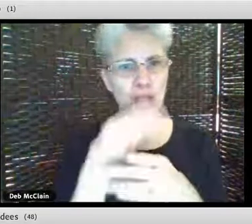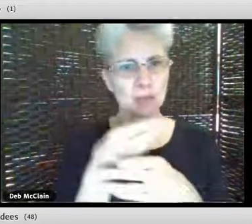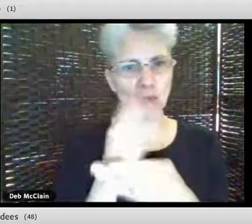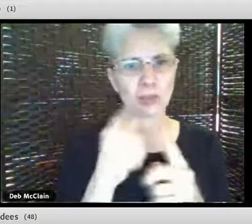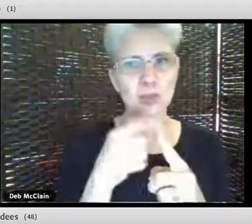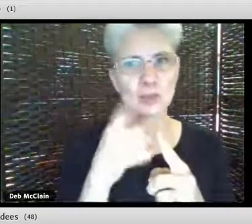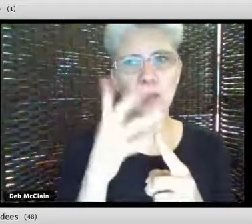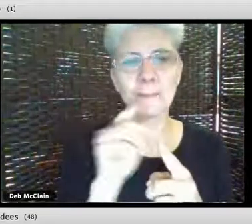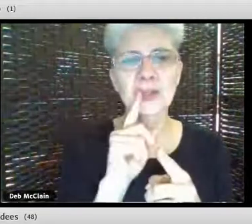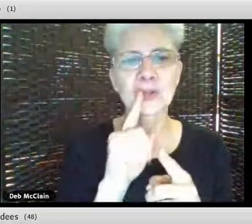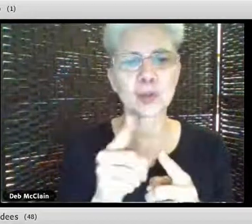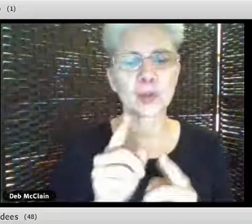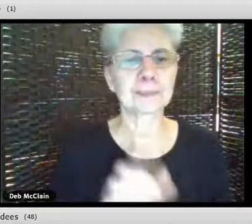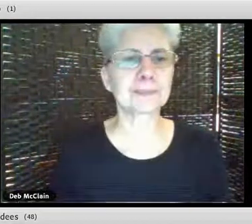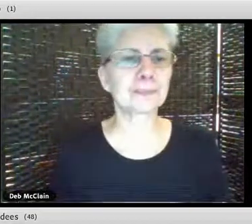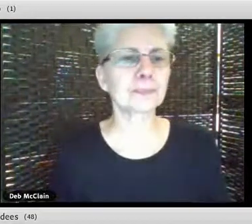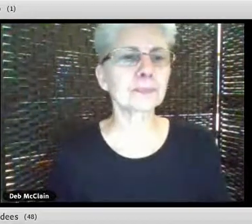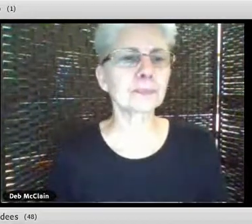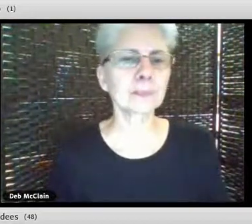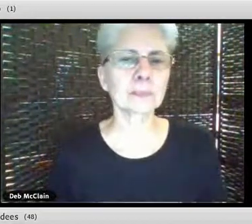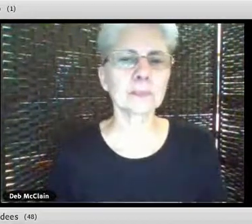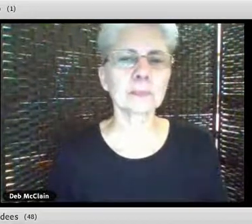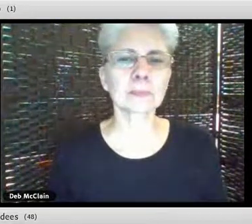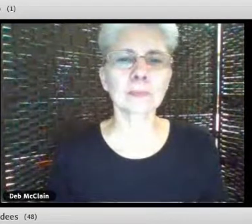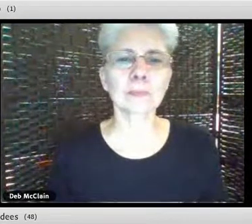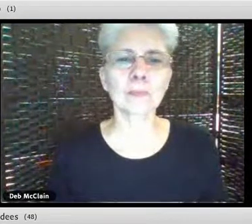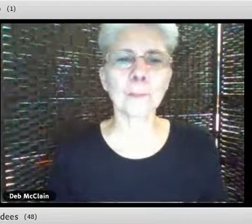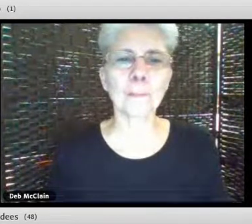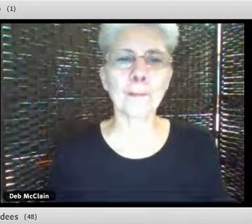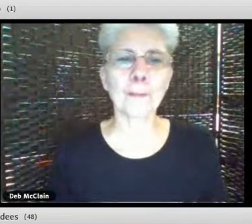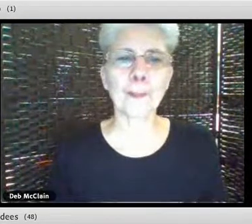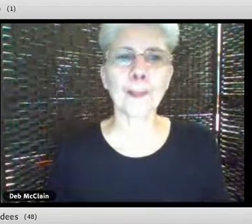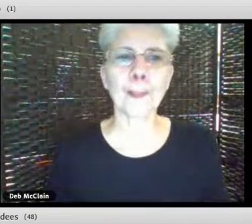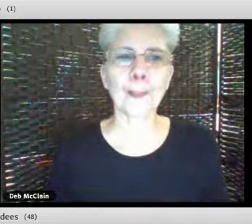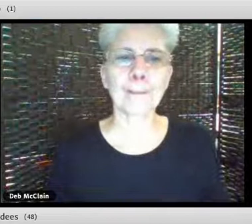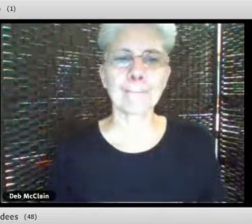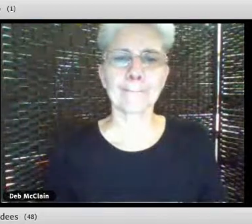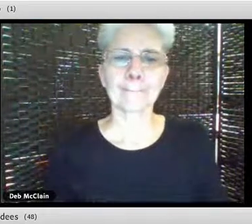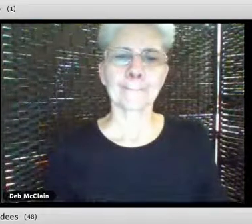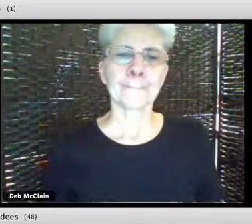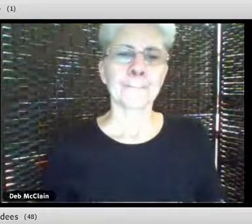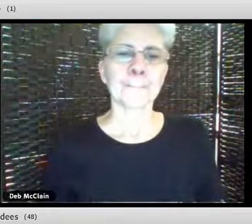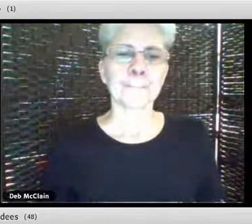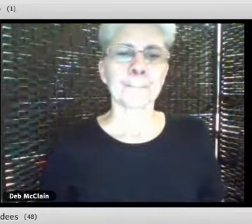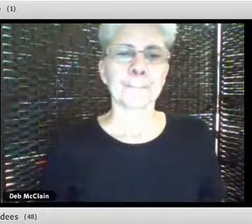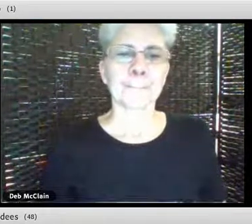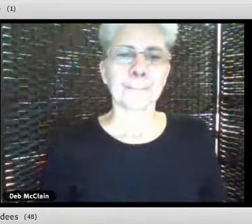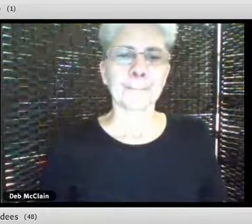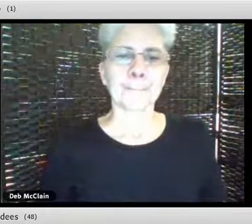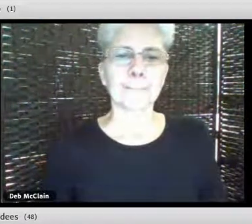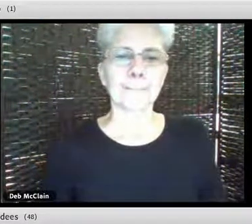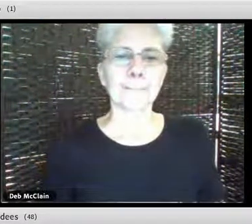Again, just beware of whether you have usage rights to them or not, right? The other thing is you can --